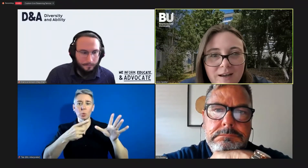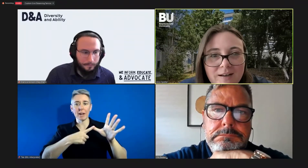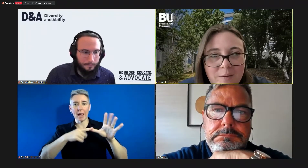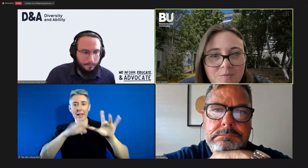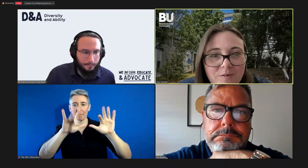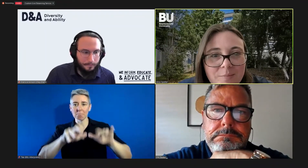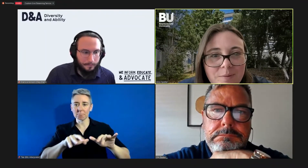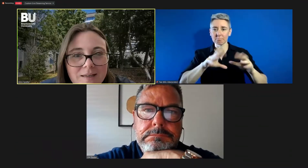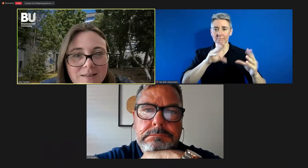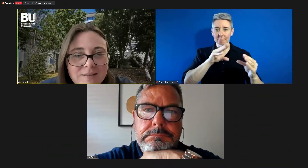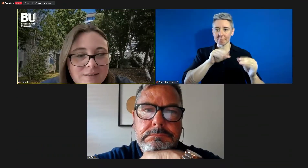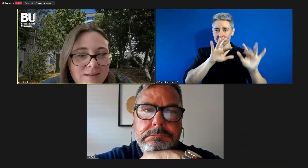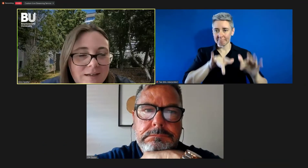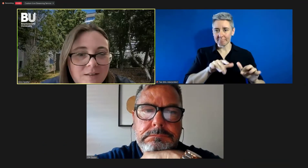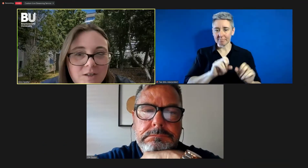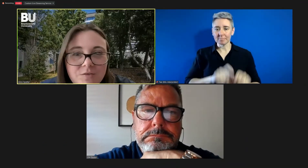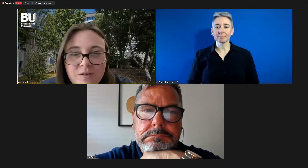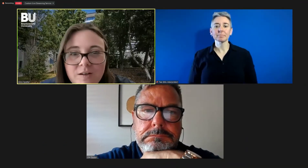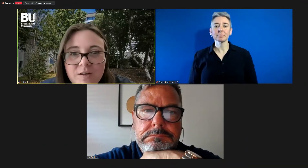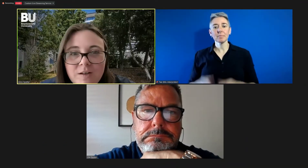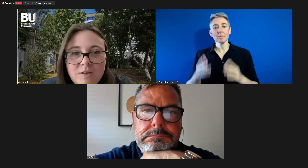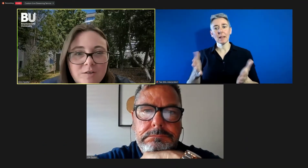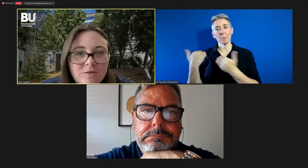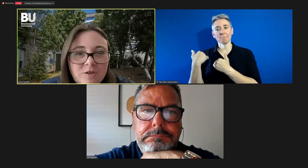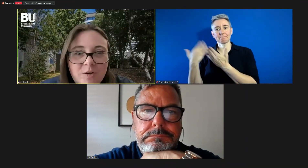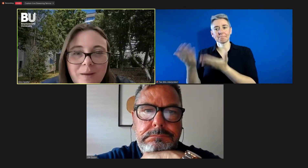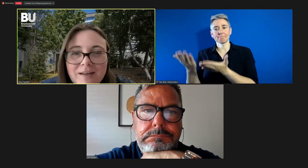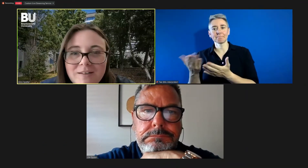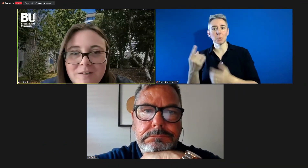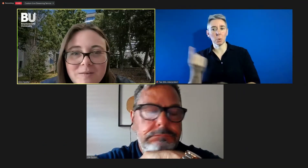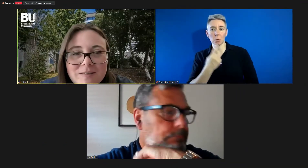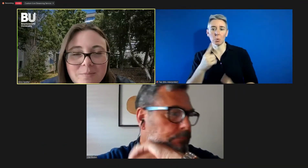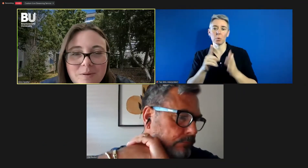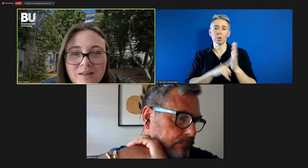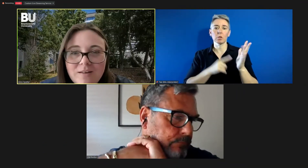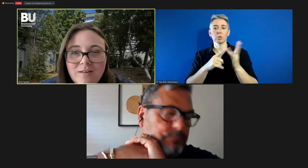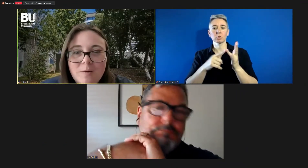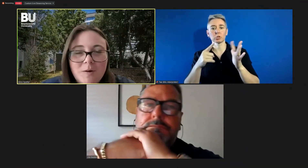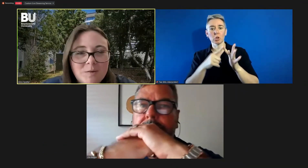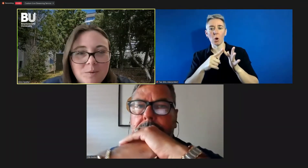And now I'm very pleased to hand over to Joe Baden, who is somebody that I worked